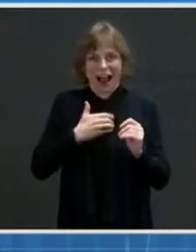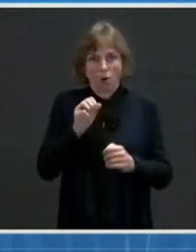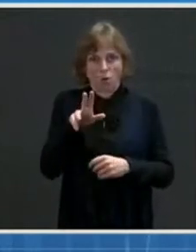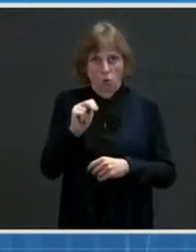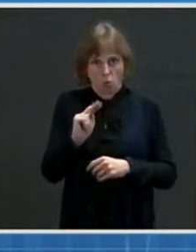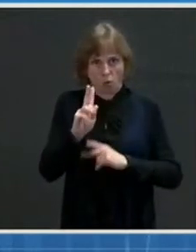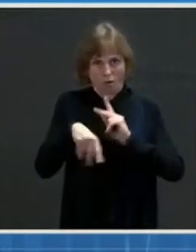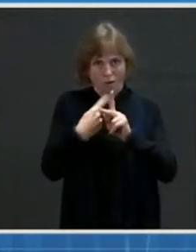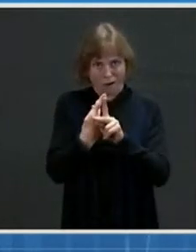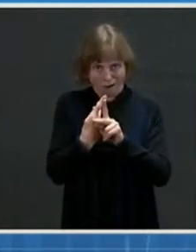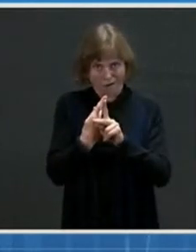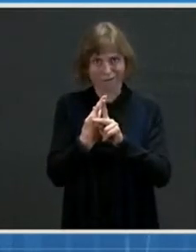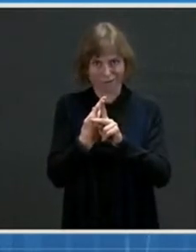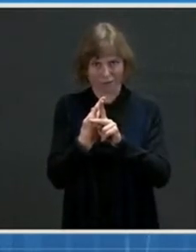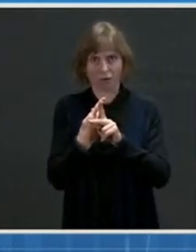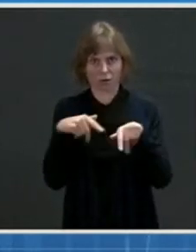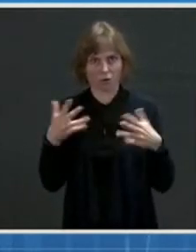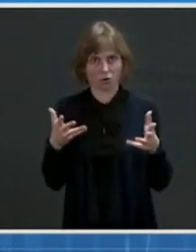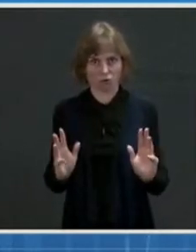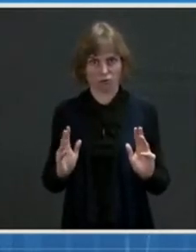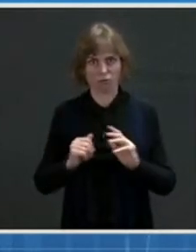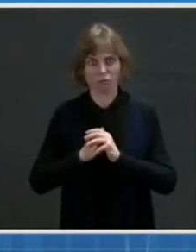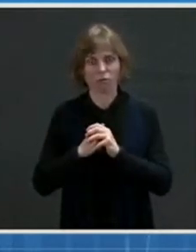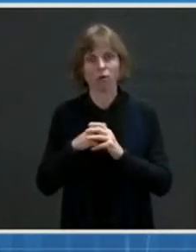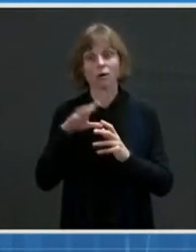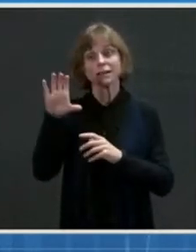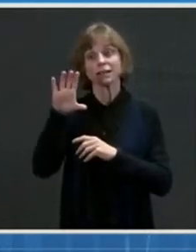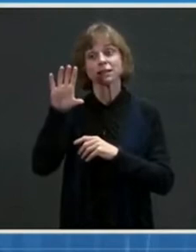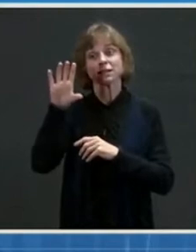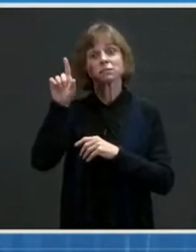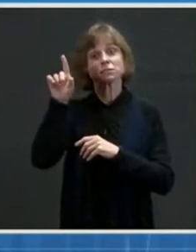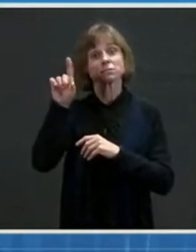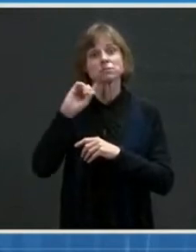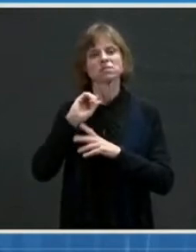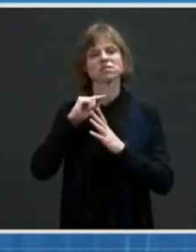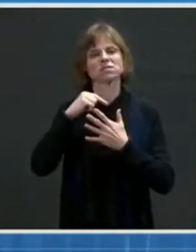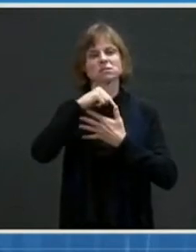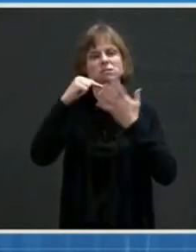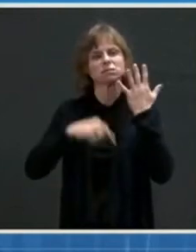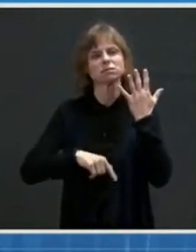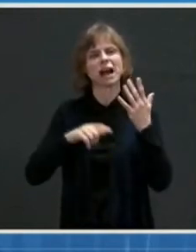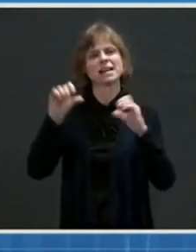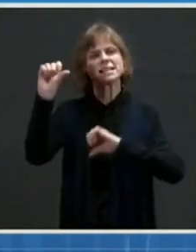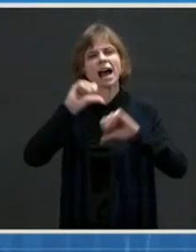WITHIN OUR OWN COUNTRY.